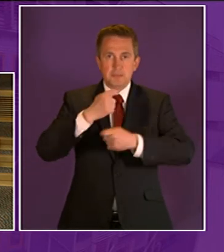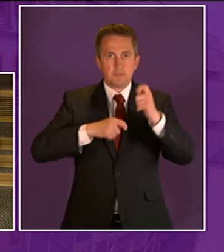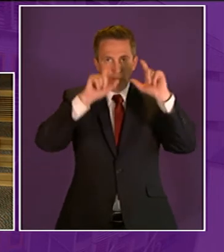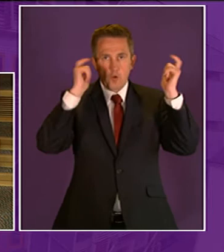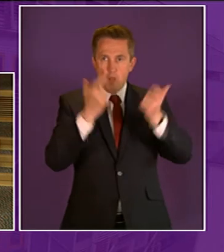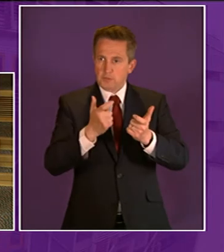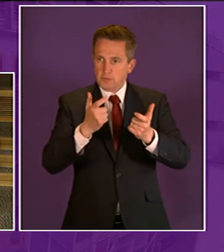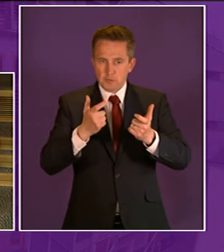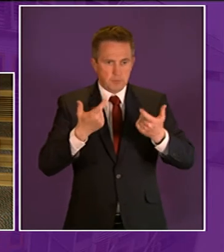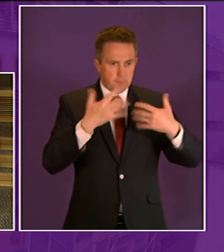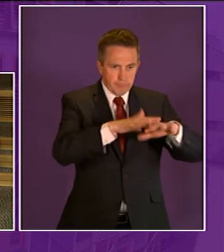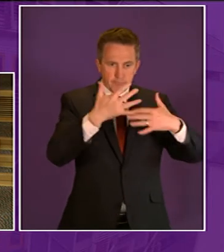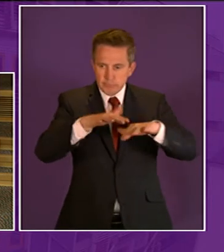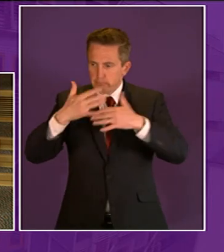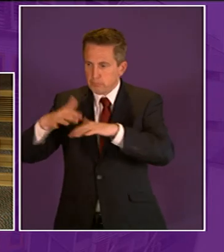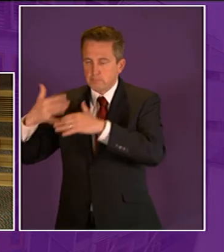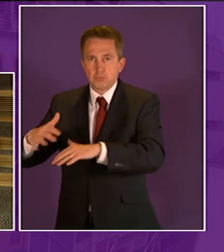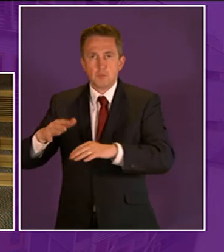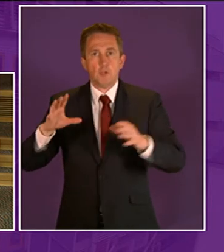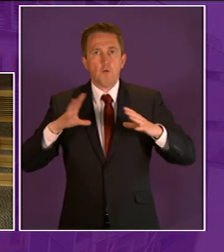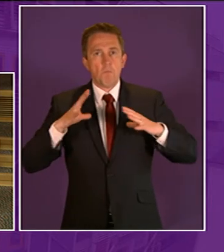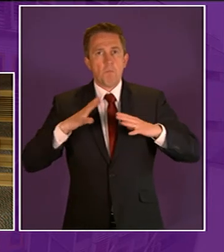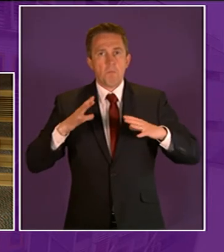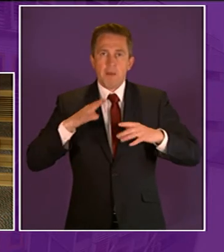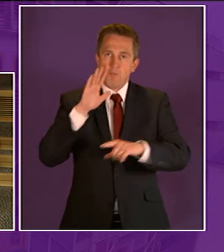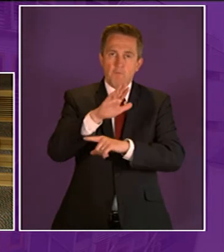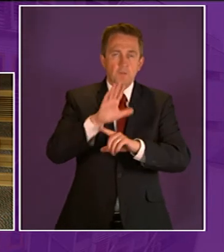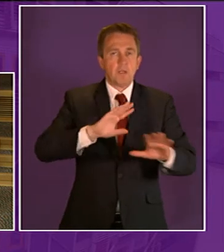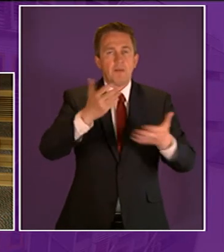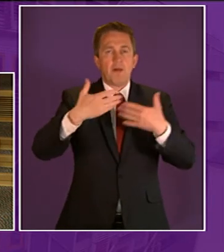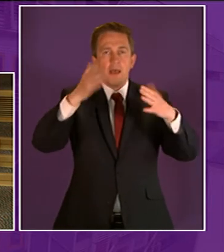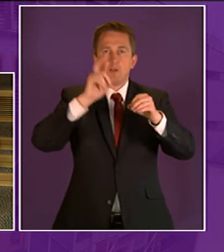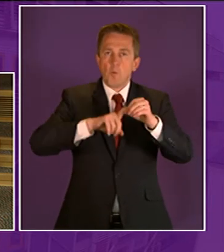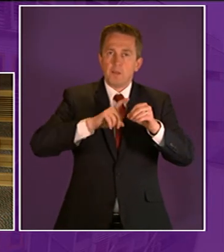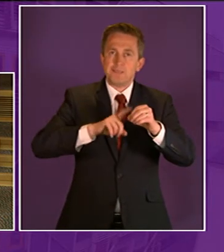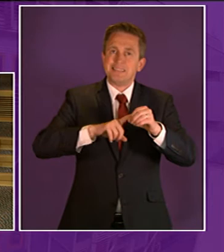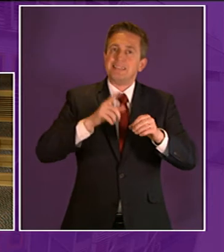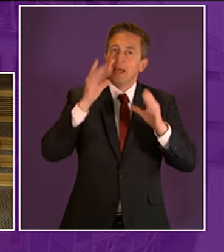sustainable and viable platform for delivering high-quality further and higher education.